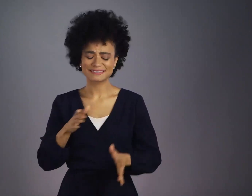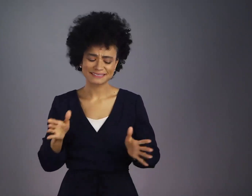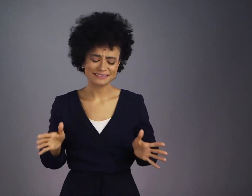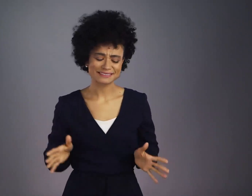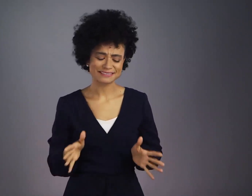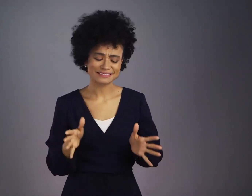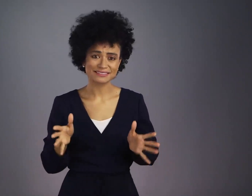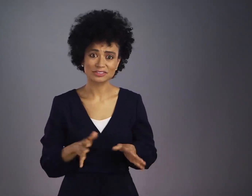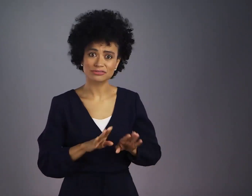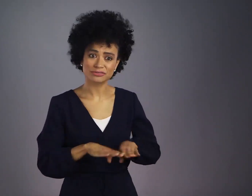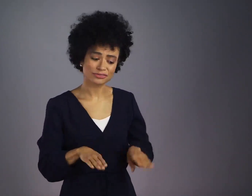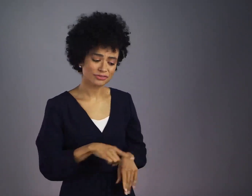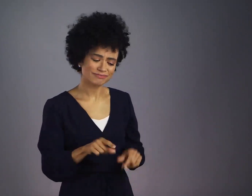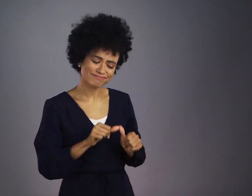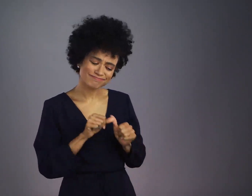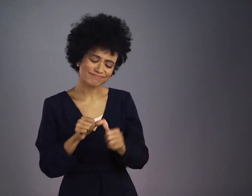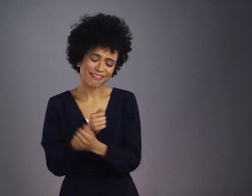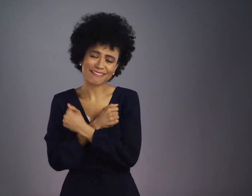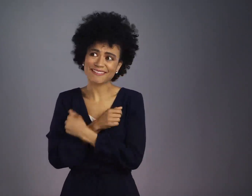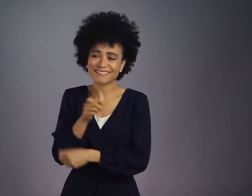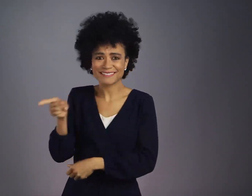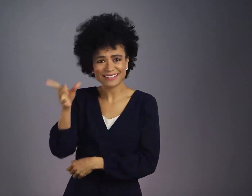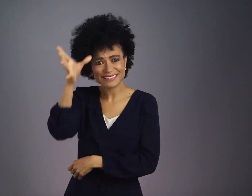We have tried to hold the love of our children for their father.